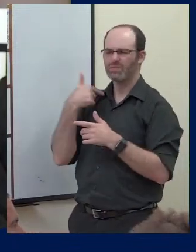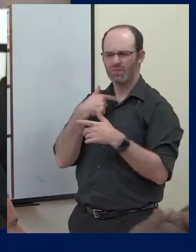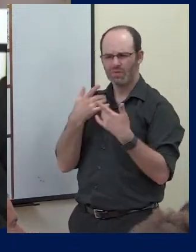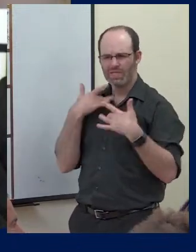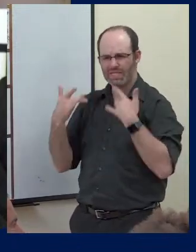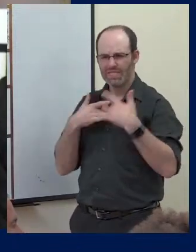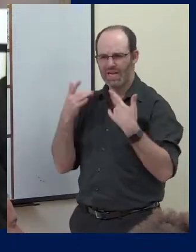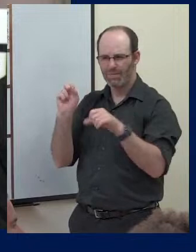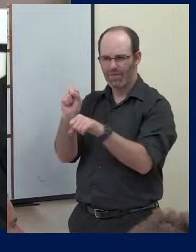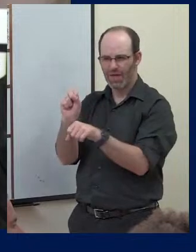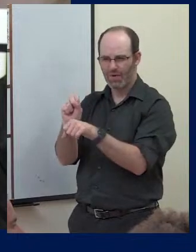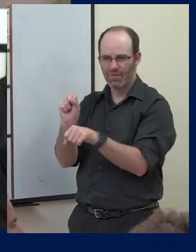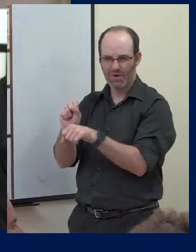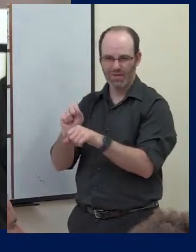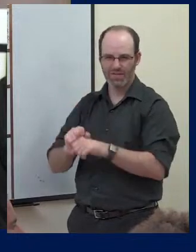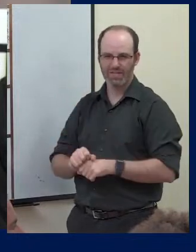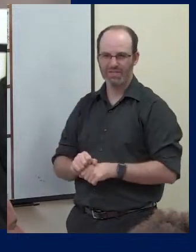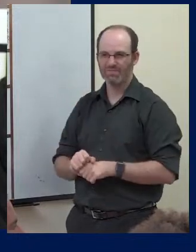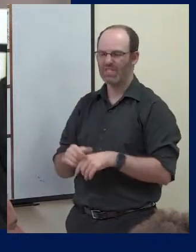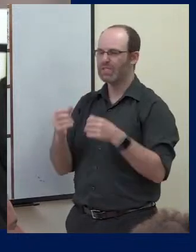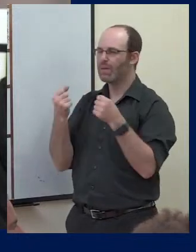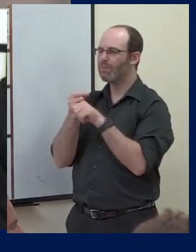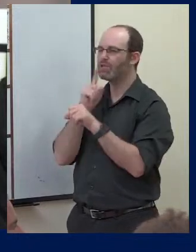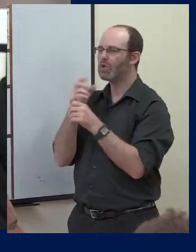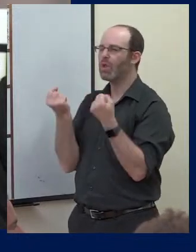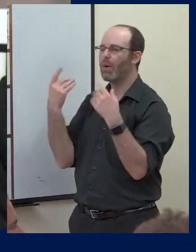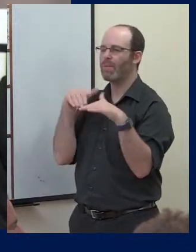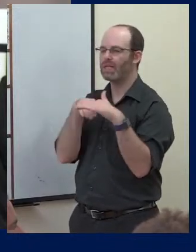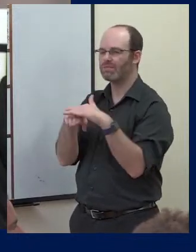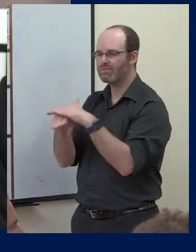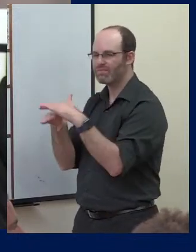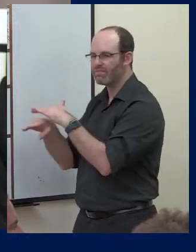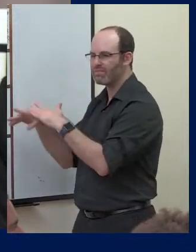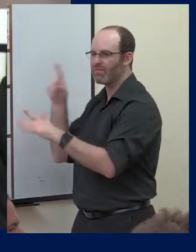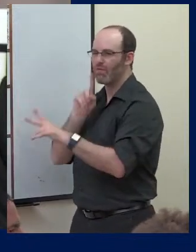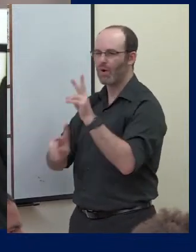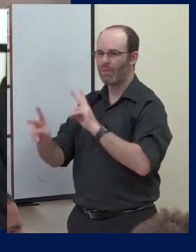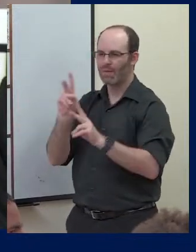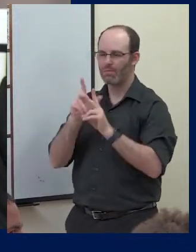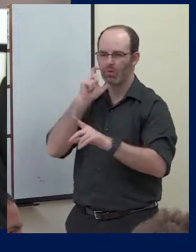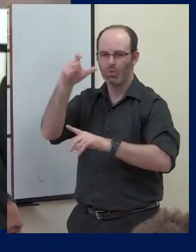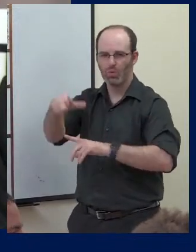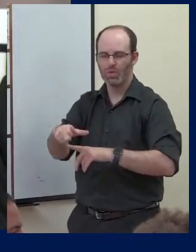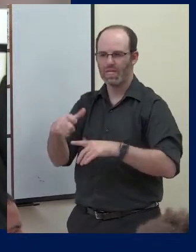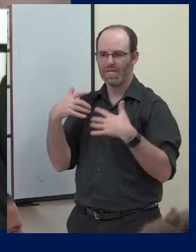ensure there are multiple entry ways to care for people who needed per unit it is about